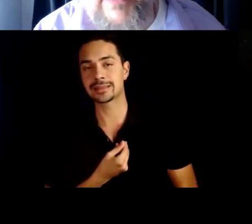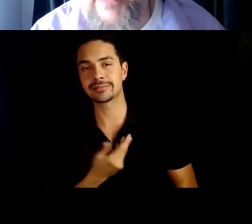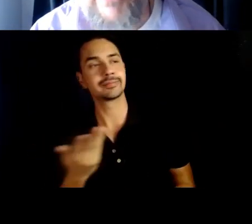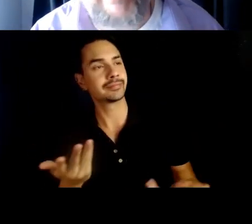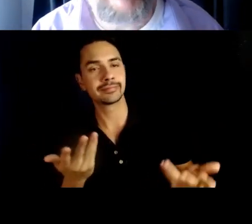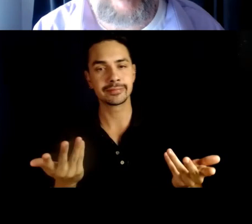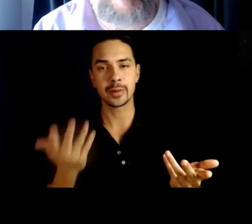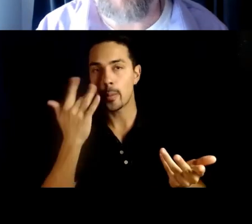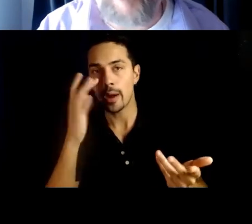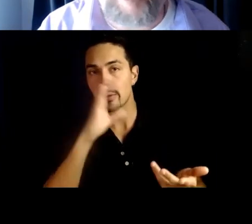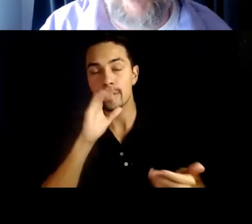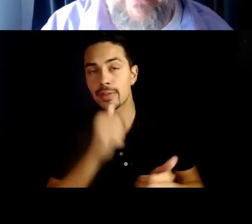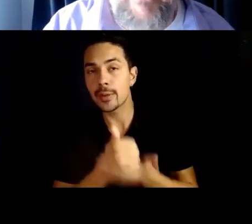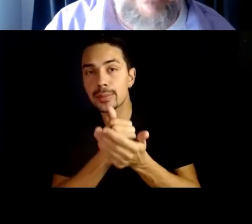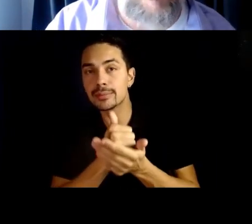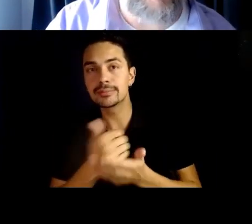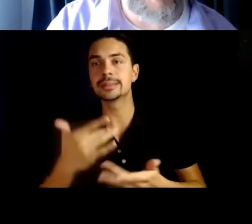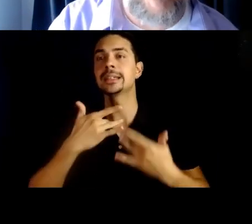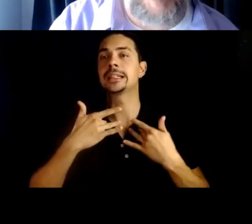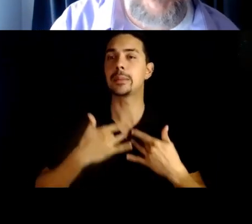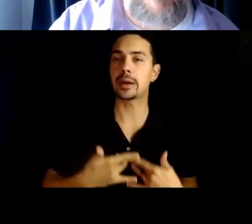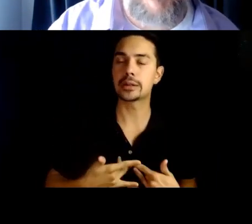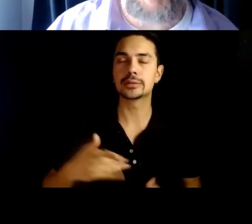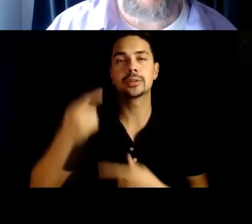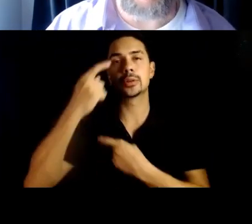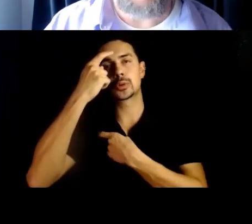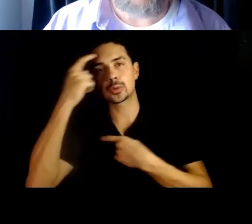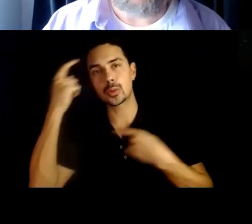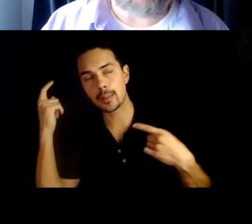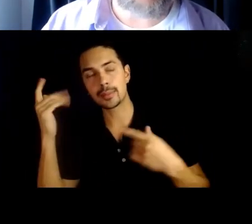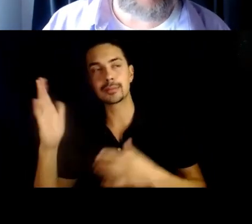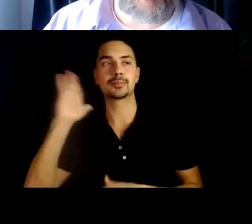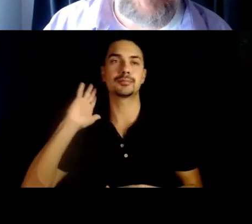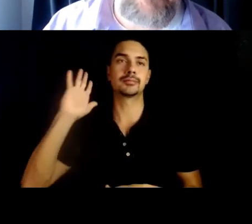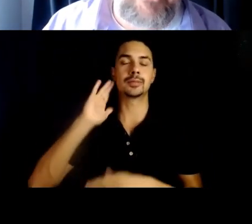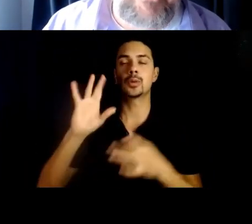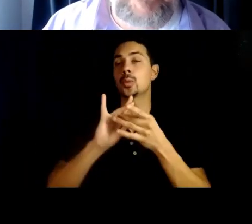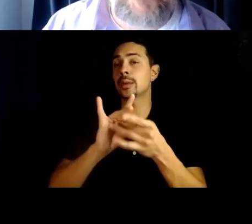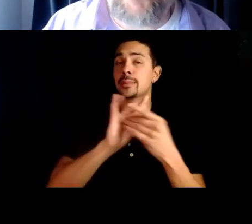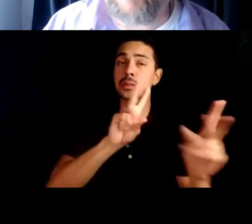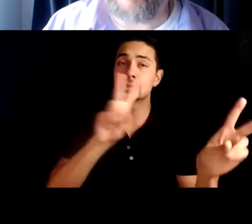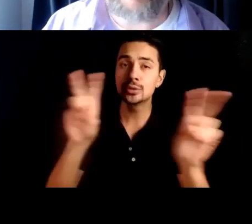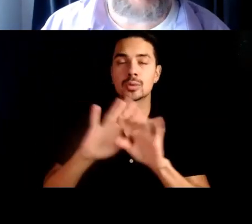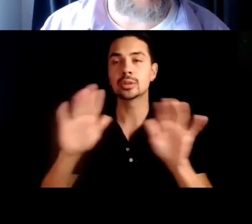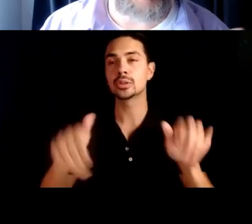because they have prior trauma or relationship issues or challenges at work, or, you know,